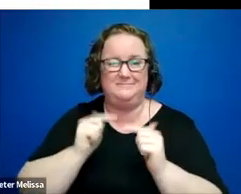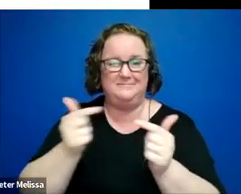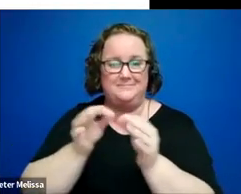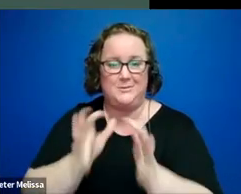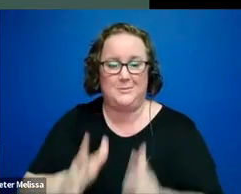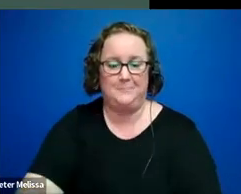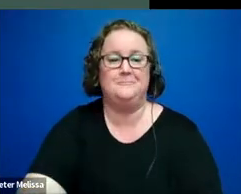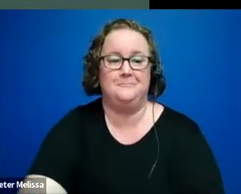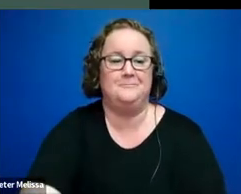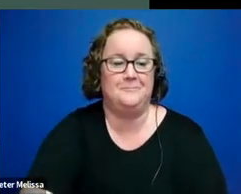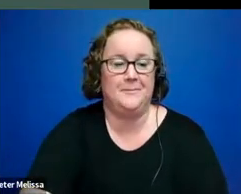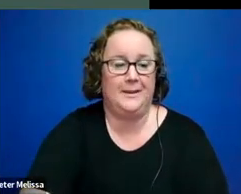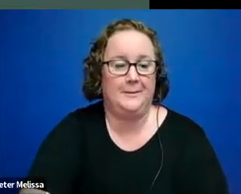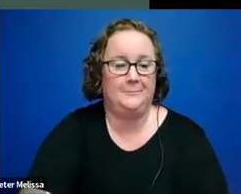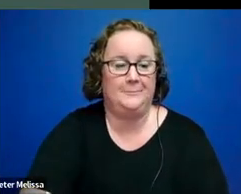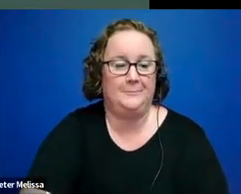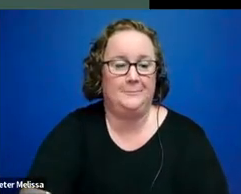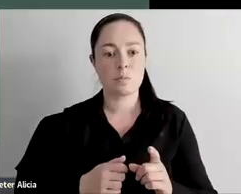I think, actually, I'm going to screen share.